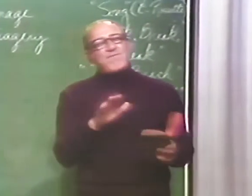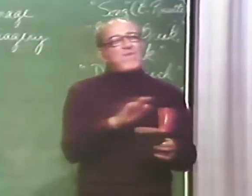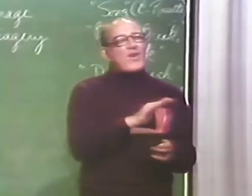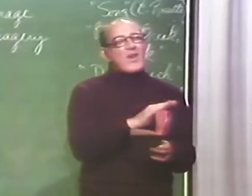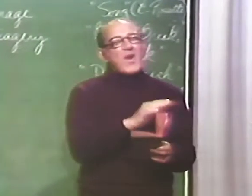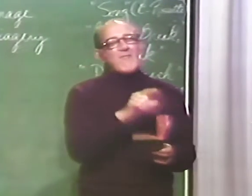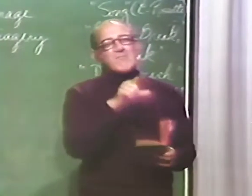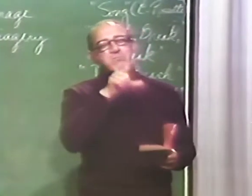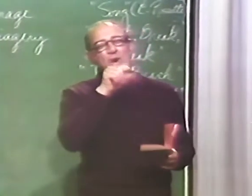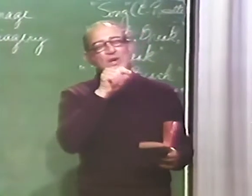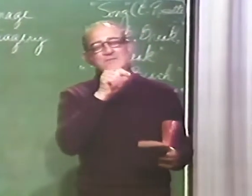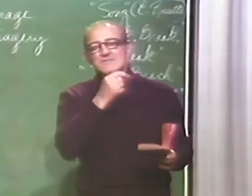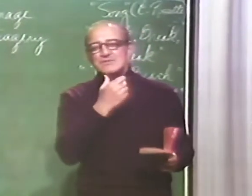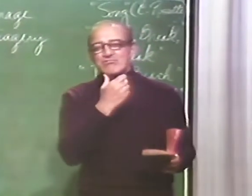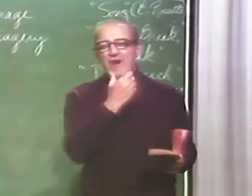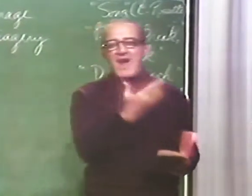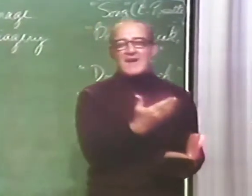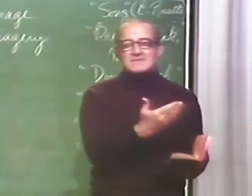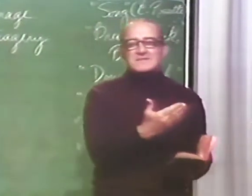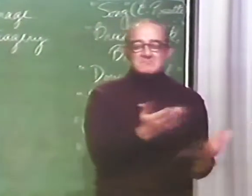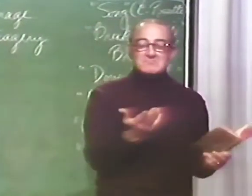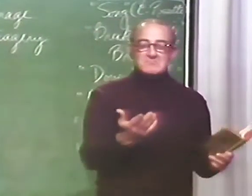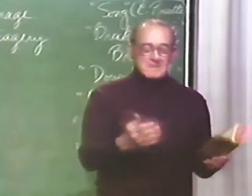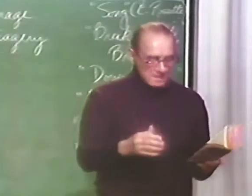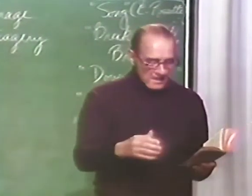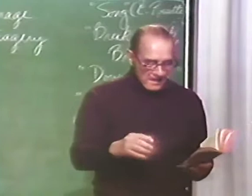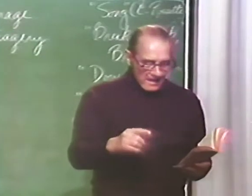BIRDS FULL OF BIRDS' CRIES.